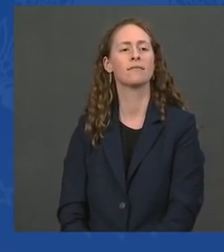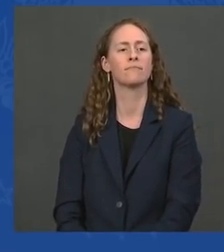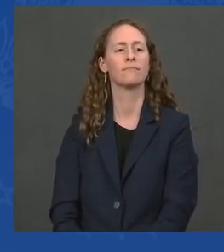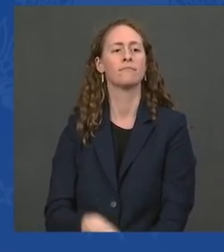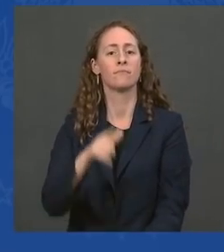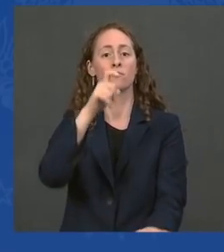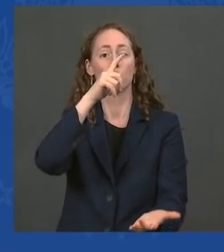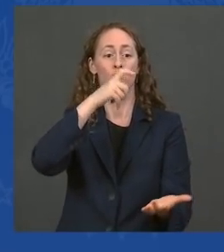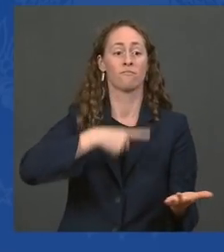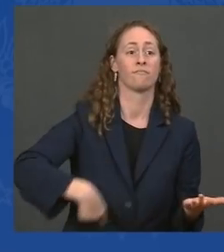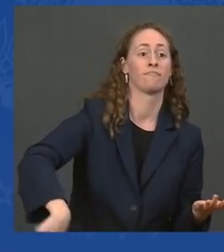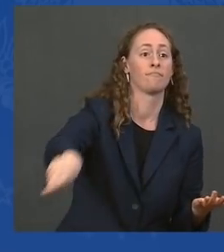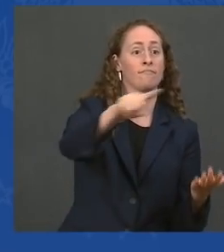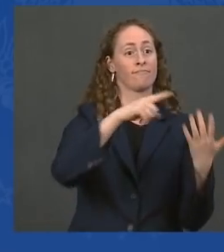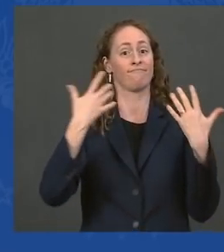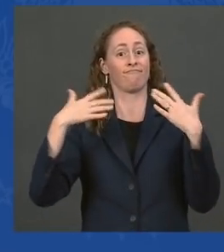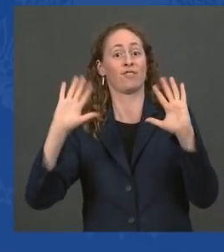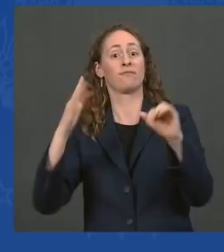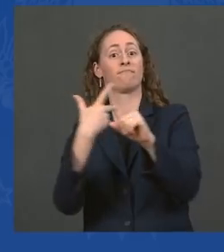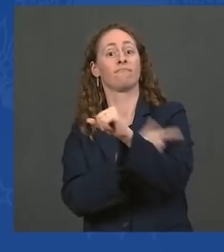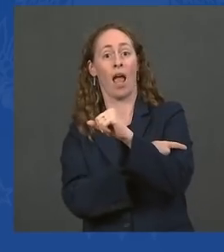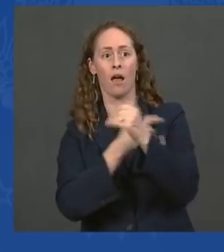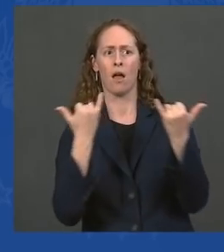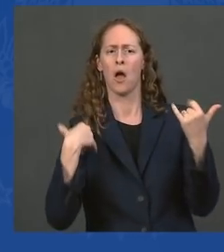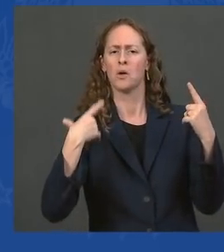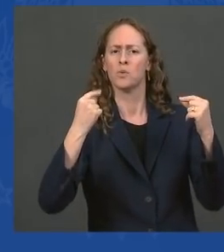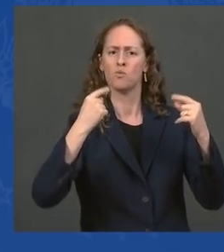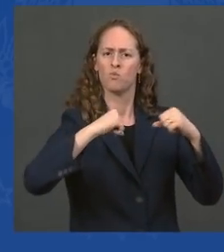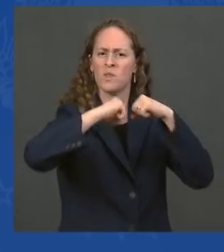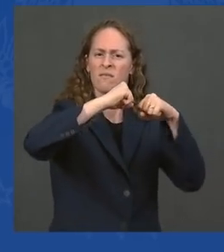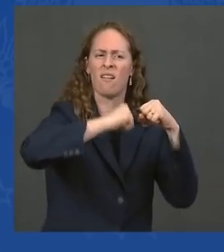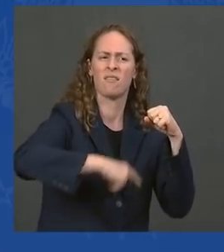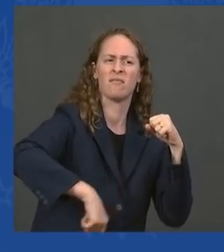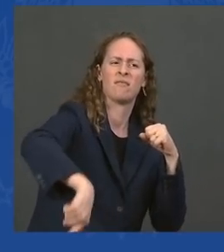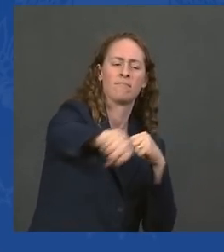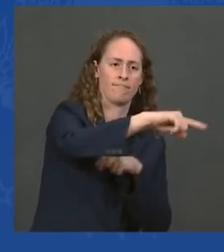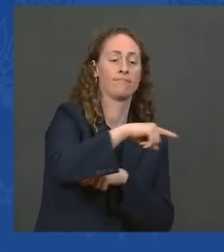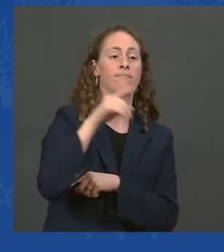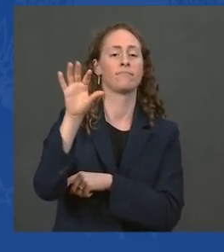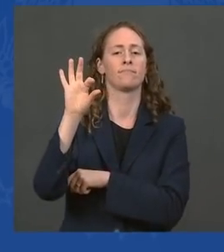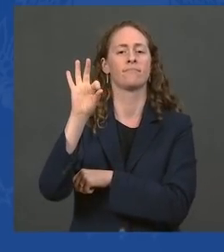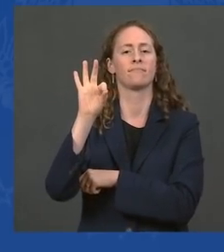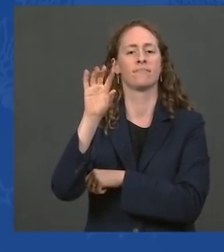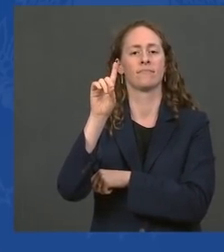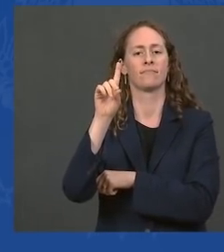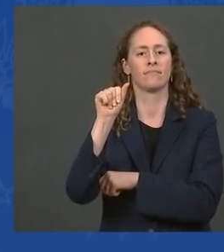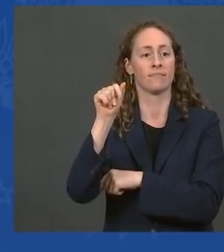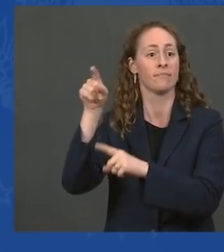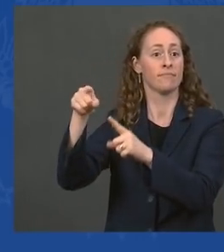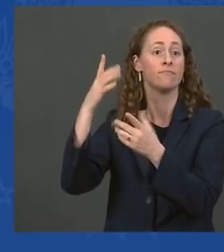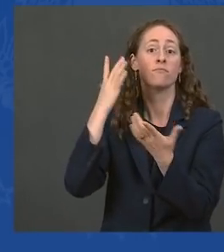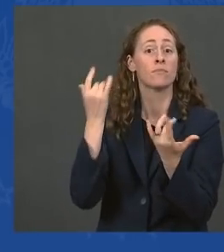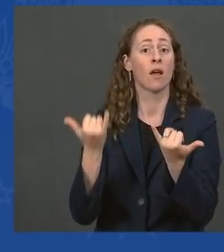This work -- this week, the Food and Drug Administration and -- the FDA is reviewing the data on Moderna